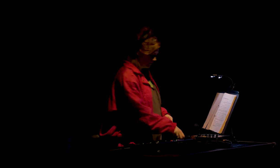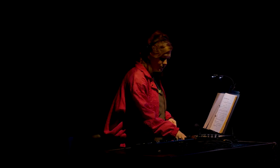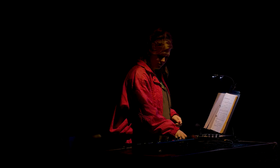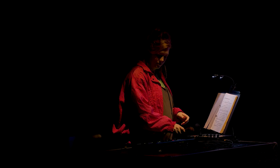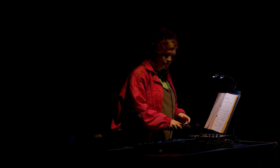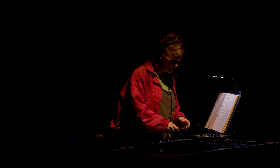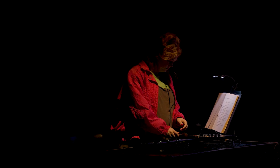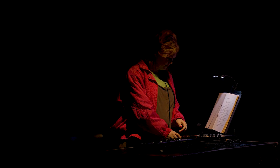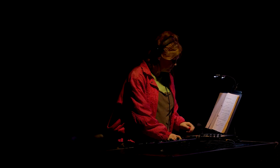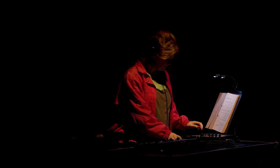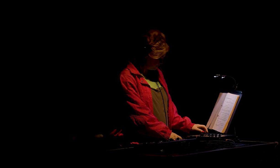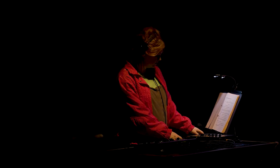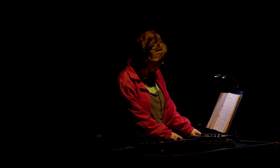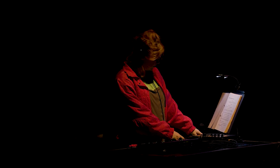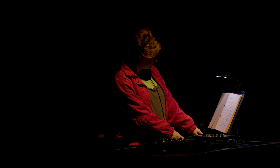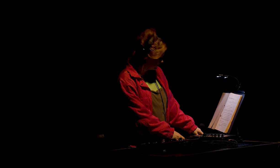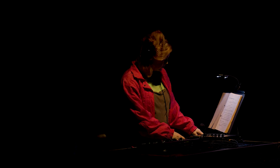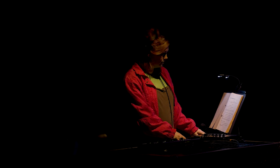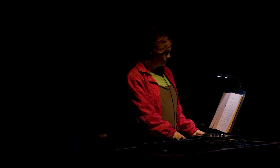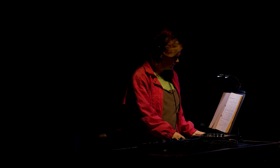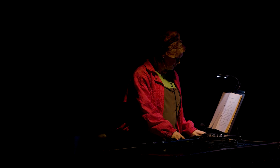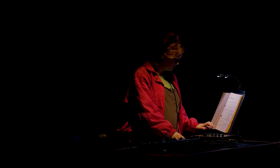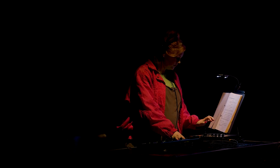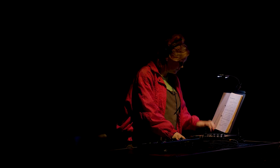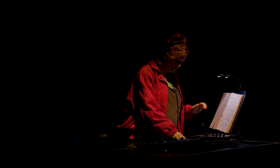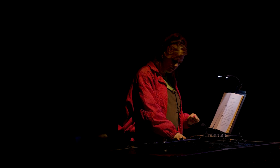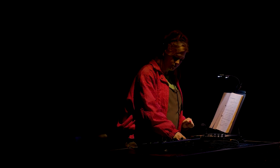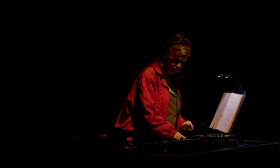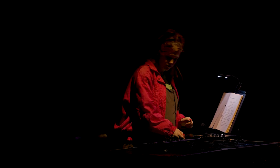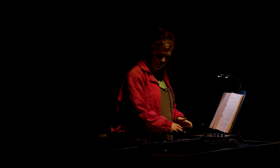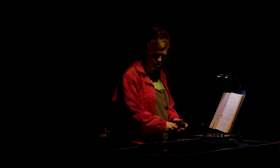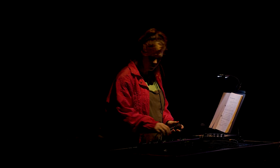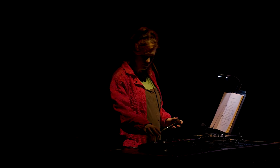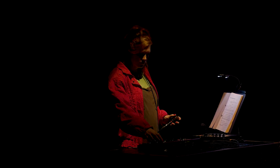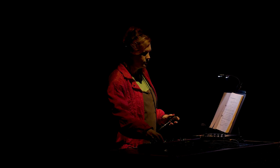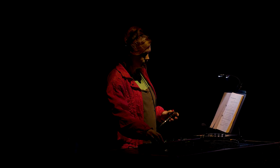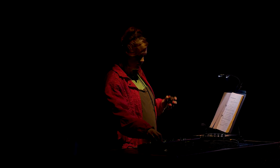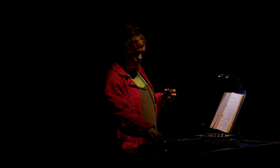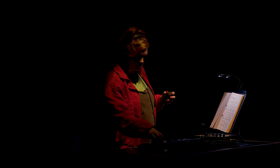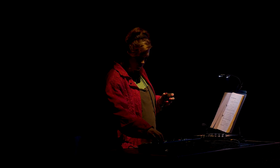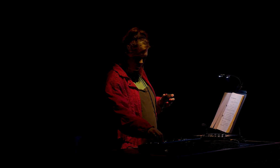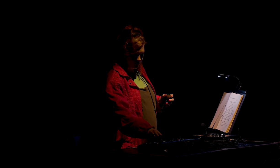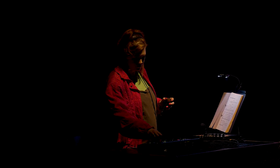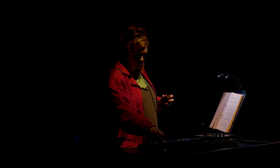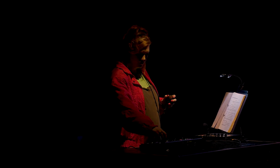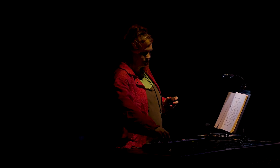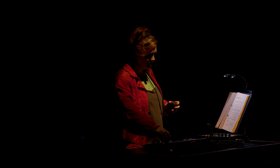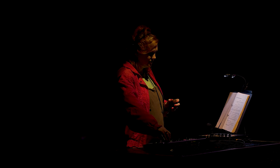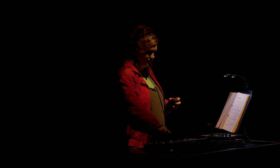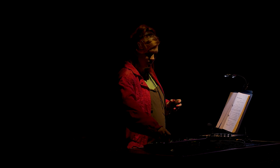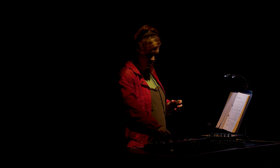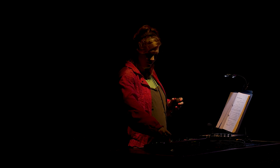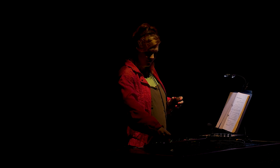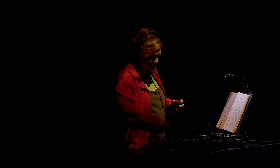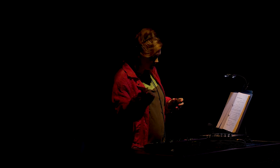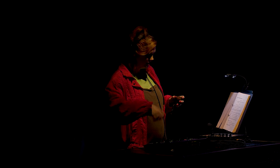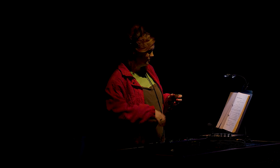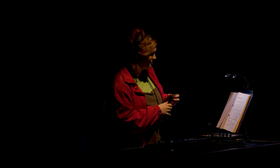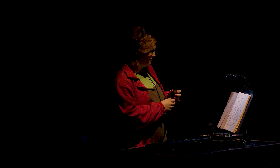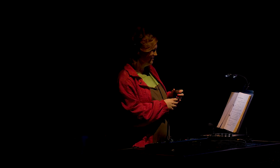[ # GRACE BEGINS TO BEATBOX]